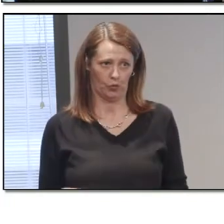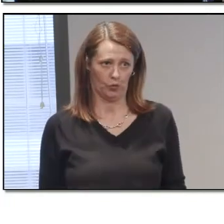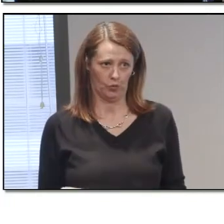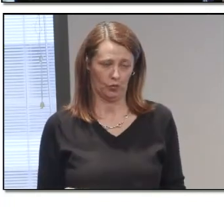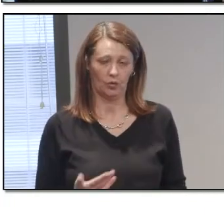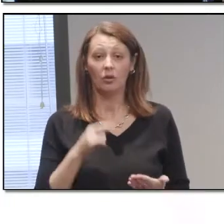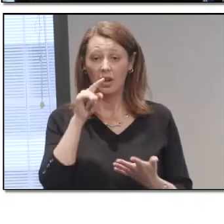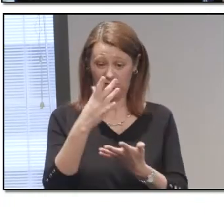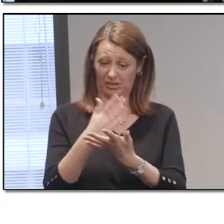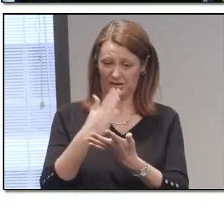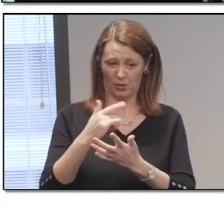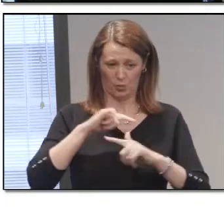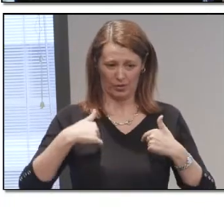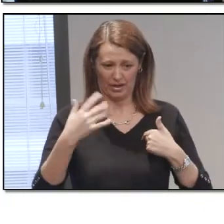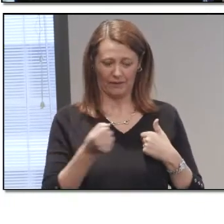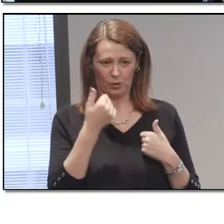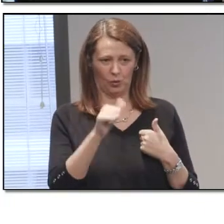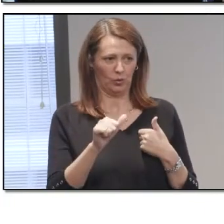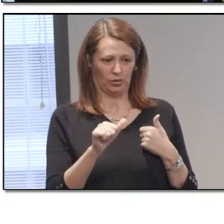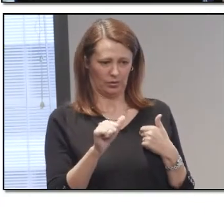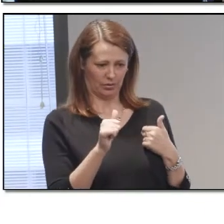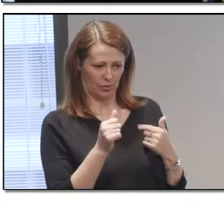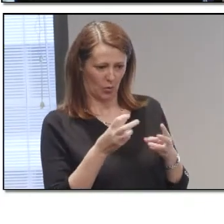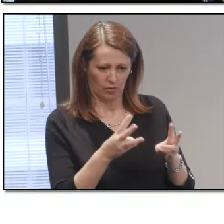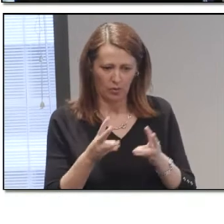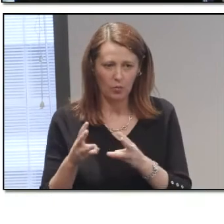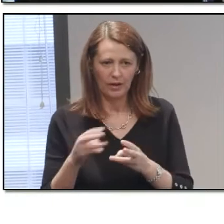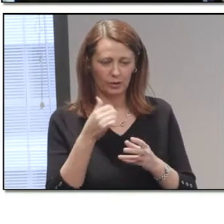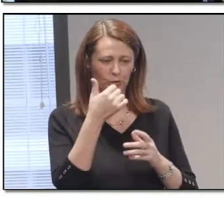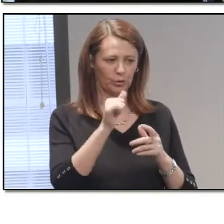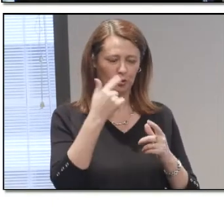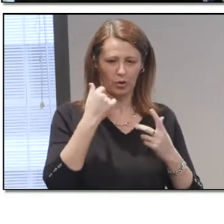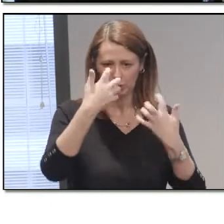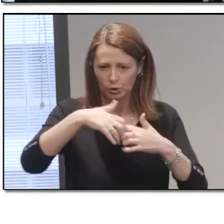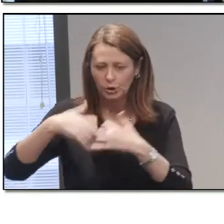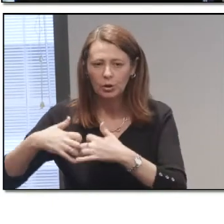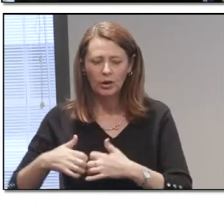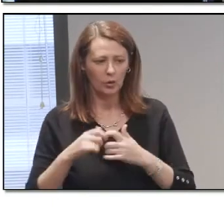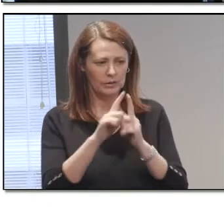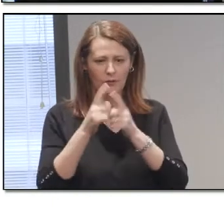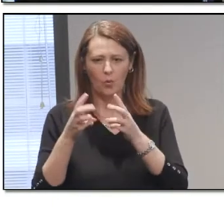extent we have to use means to use surrogates of exposure or ways of assessing exposure